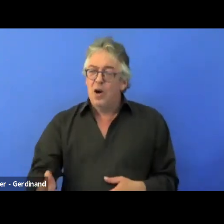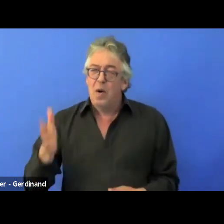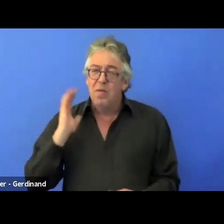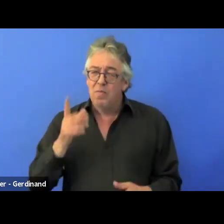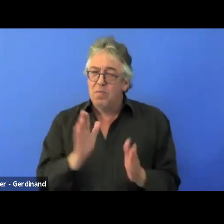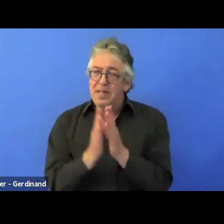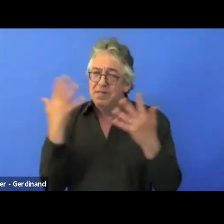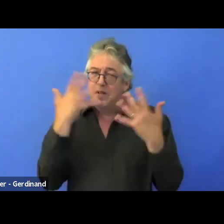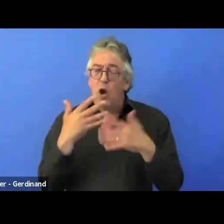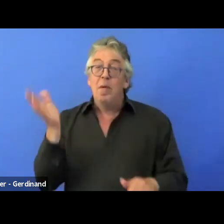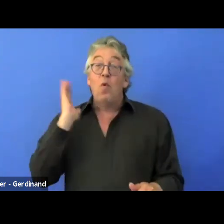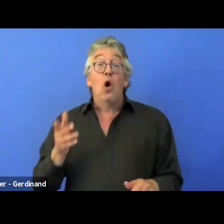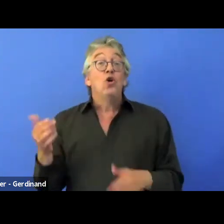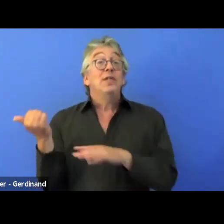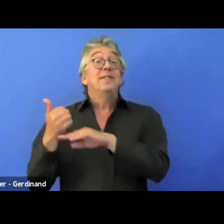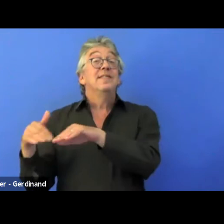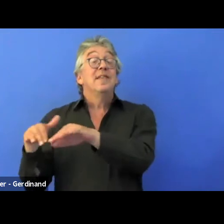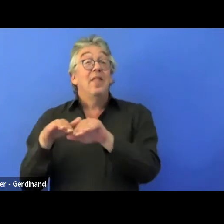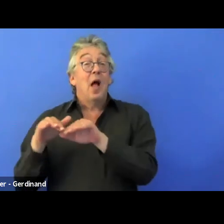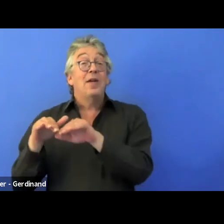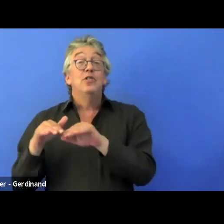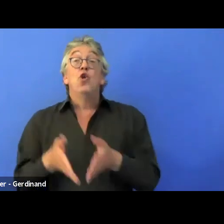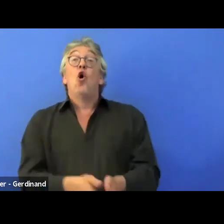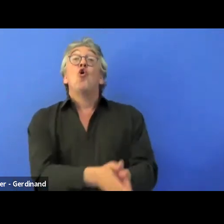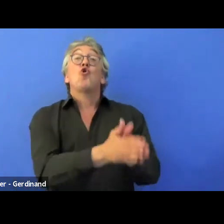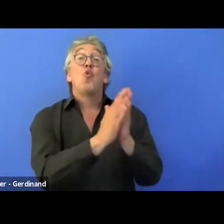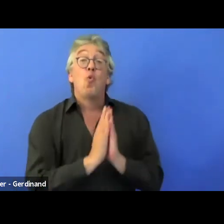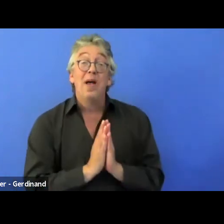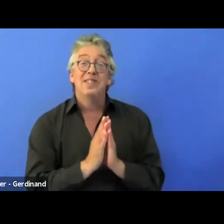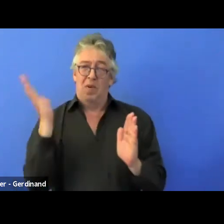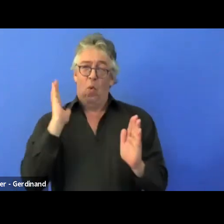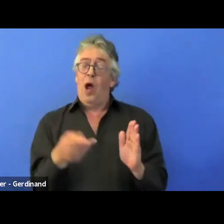the standardisation requests mandates but now we use this terminology.